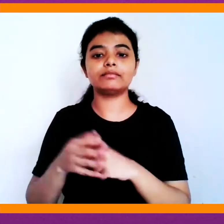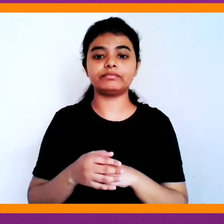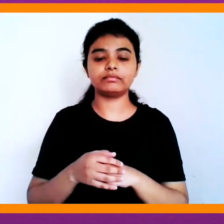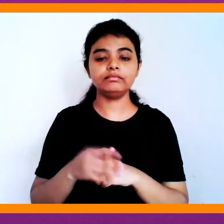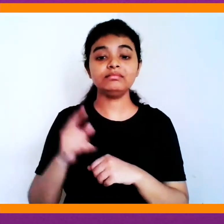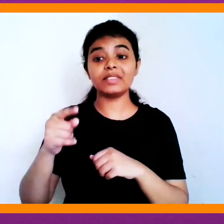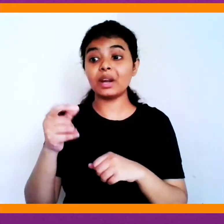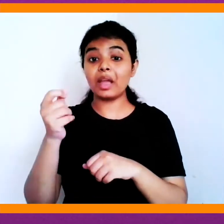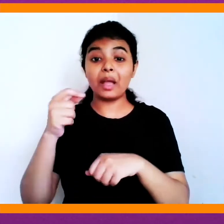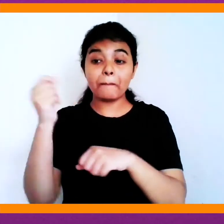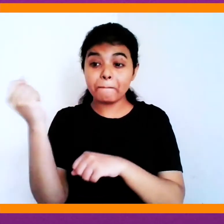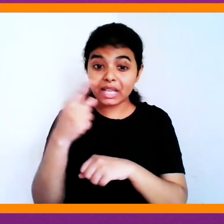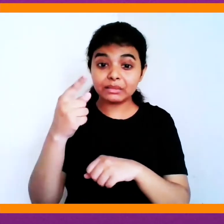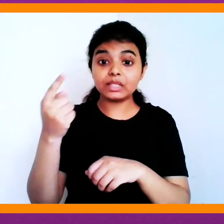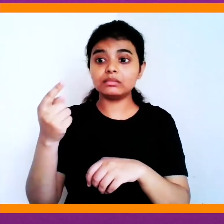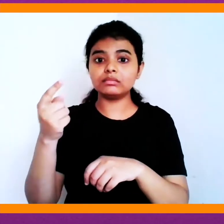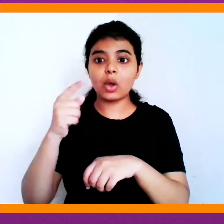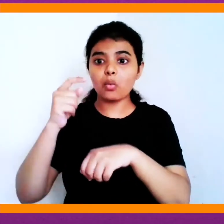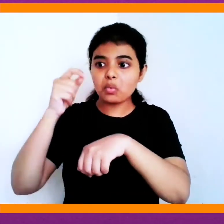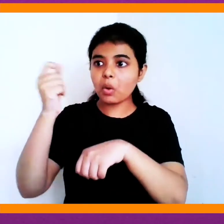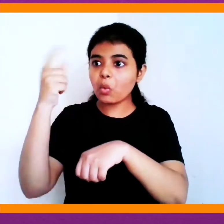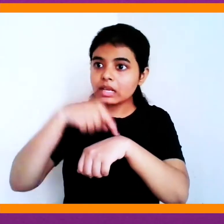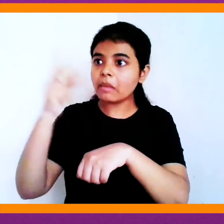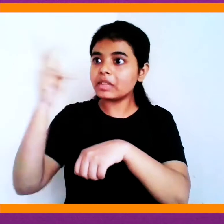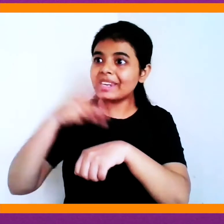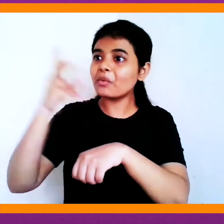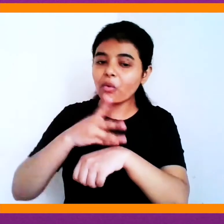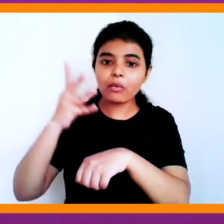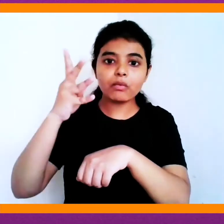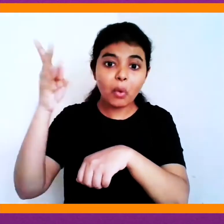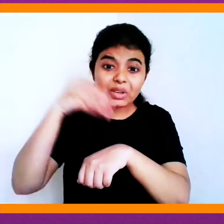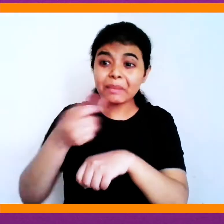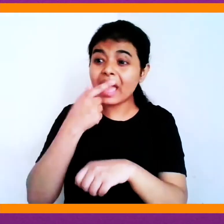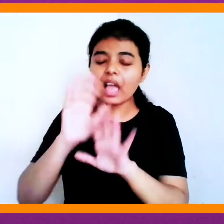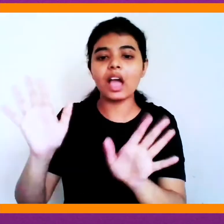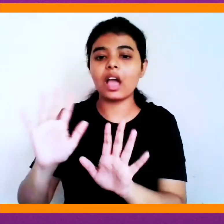good regular pill to use and it is advisable to not use a contraceptive emergency contraceptive